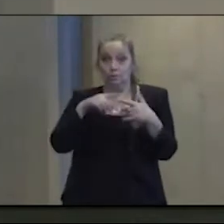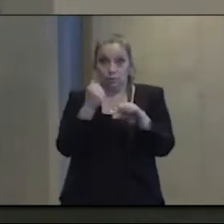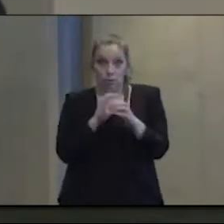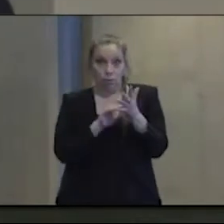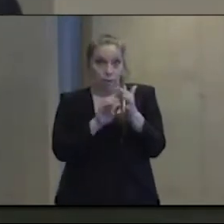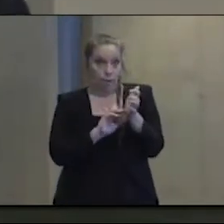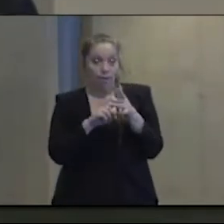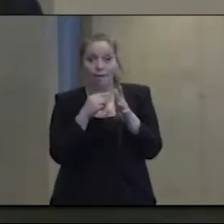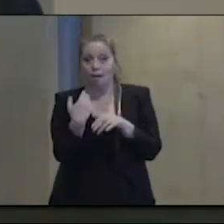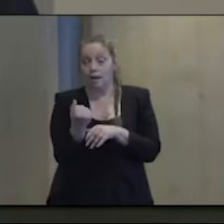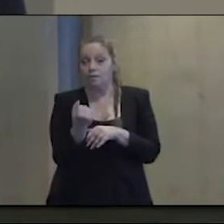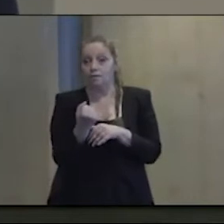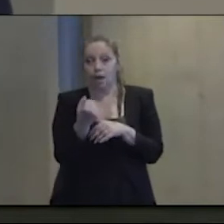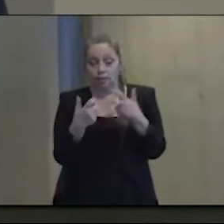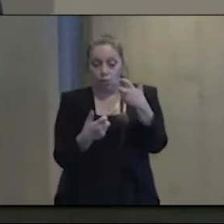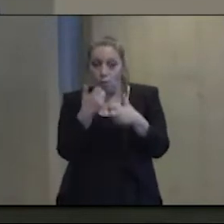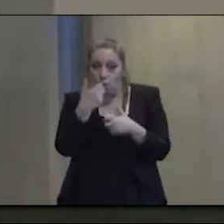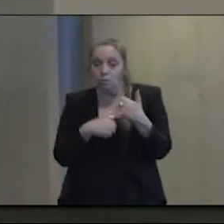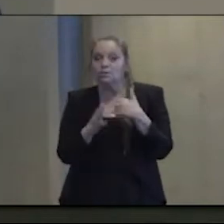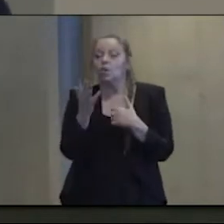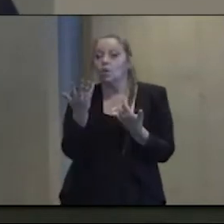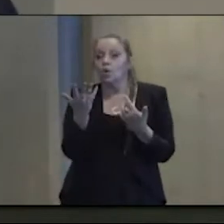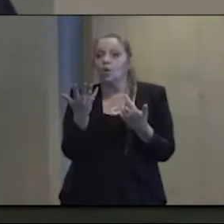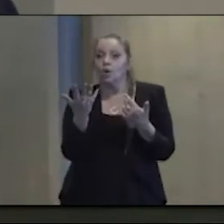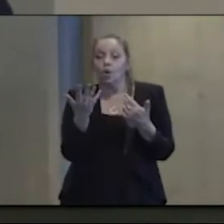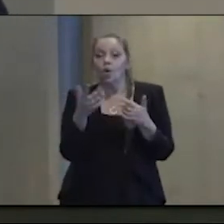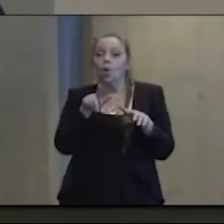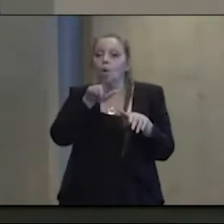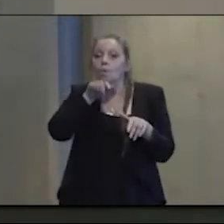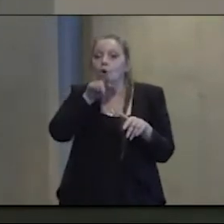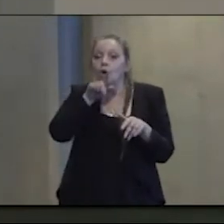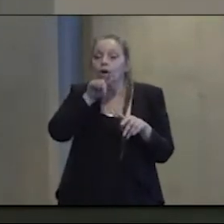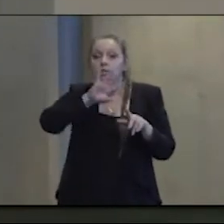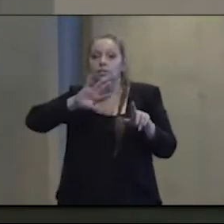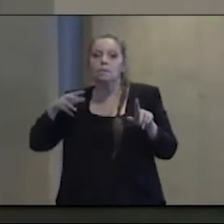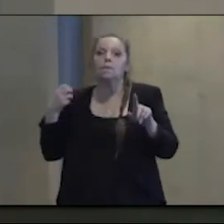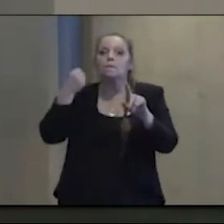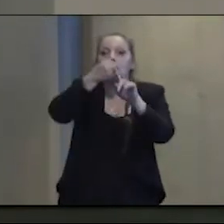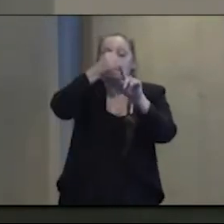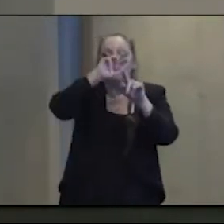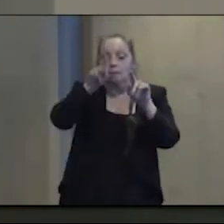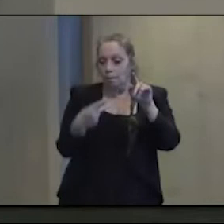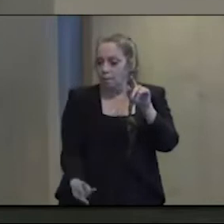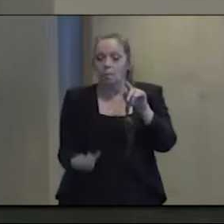about the issues for endangered species and bird strike in particular. Solar's also considered a